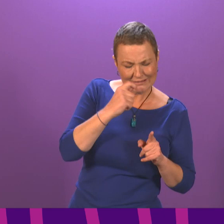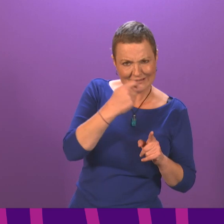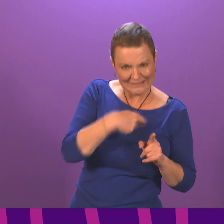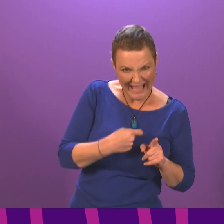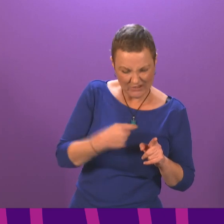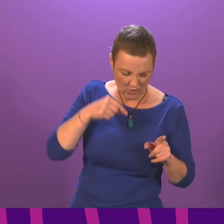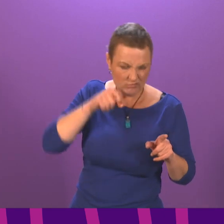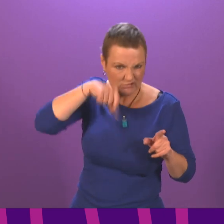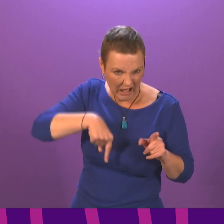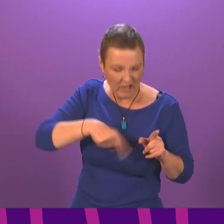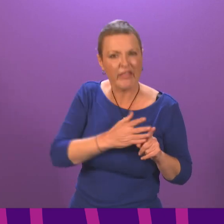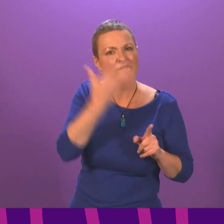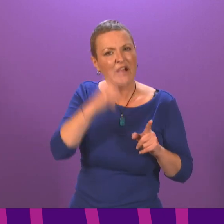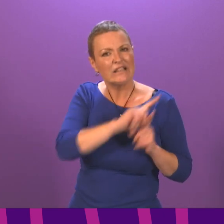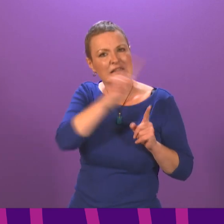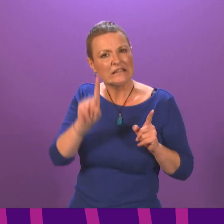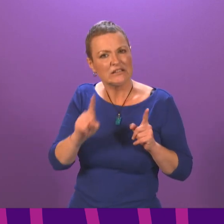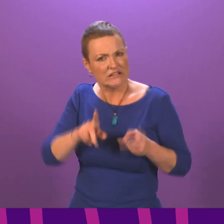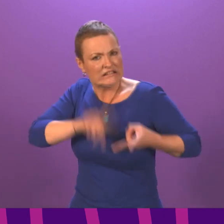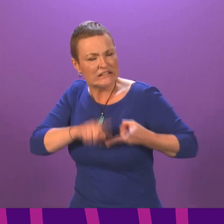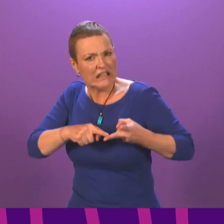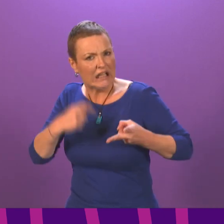The First Minister will surely agree that, given the issues at the start of the university